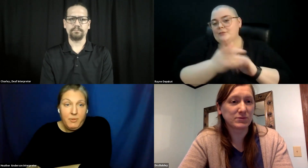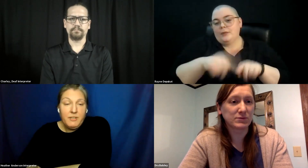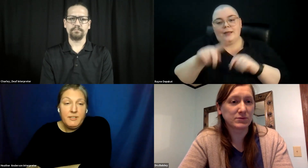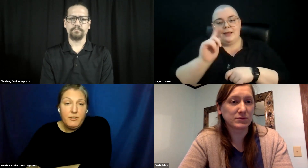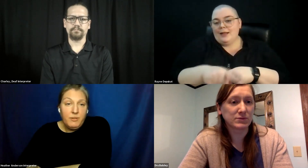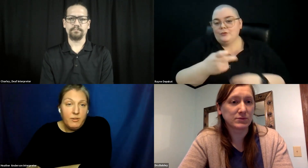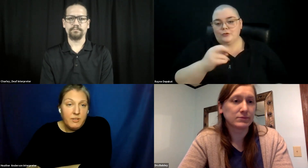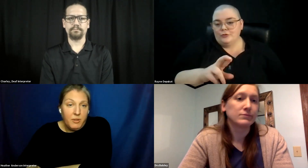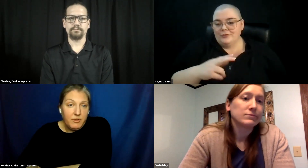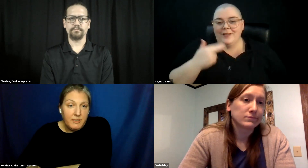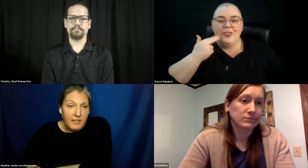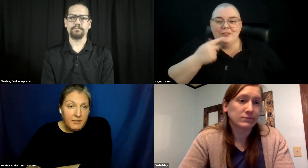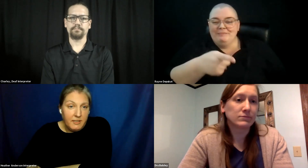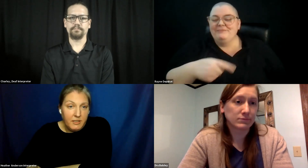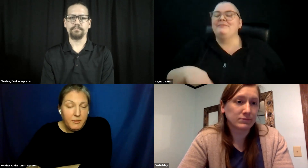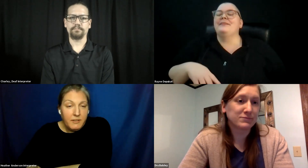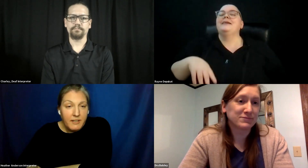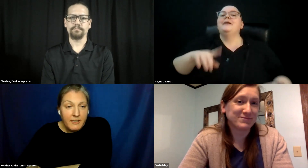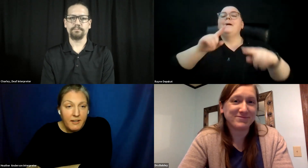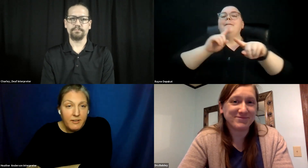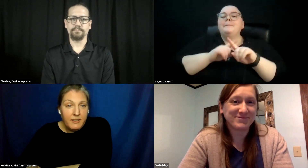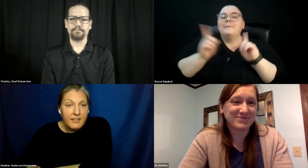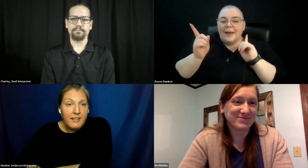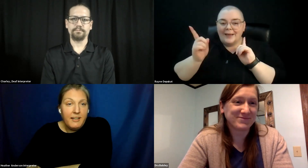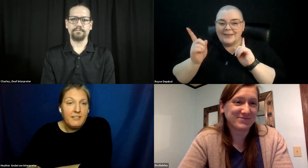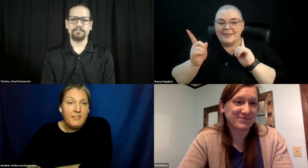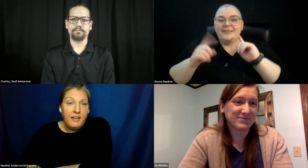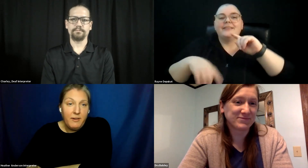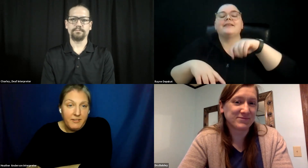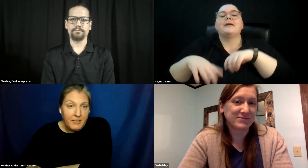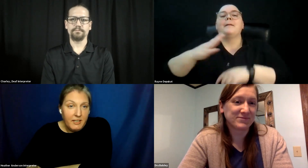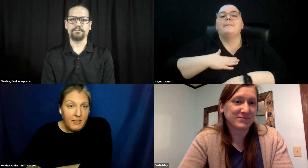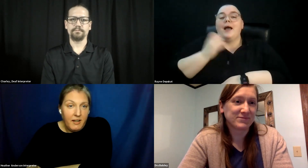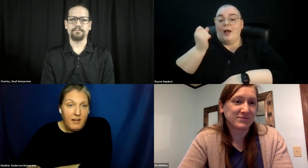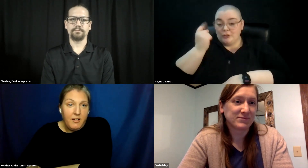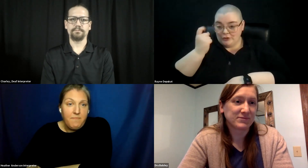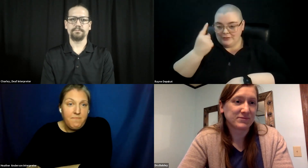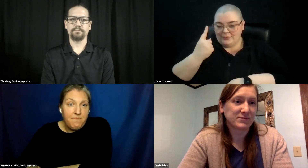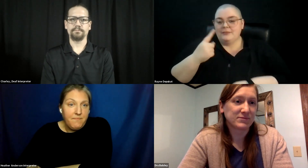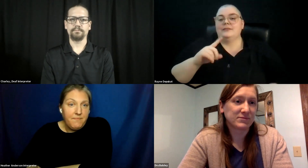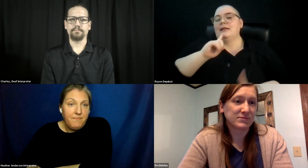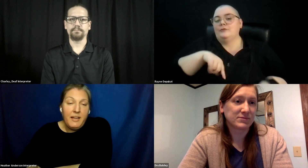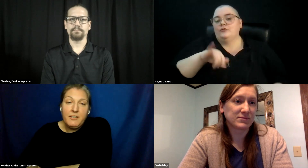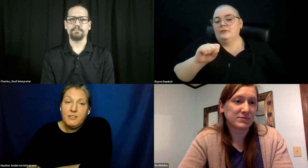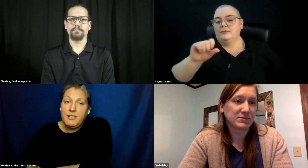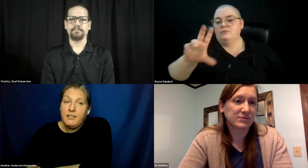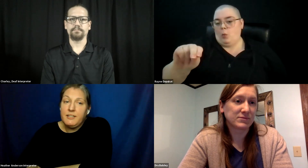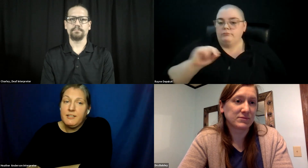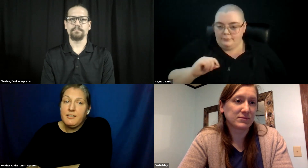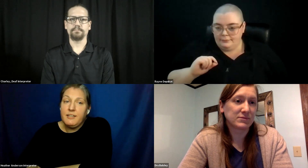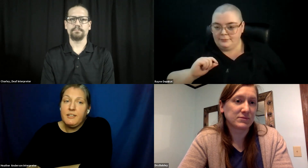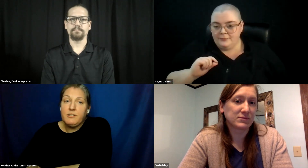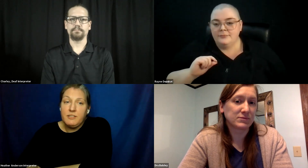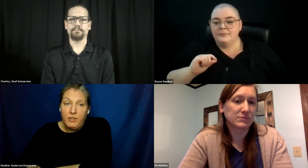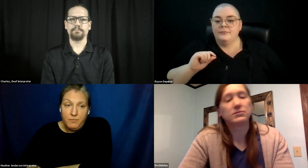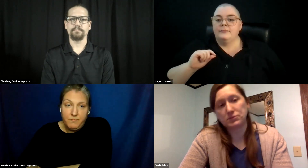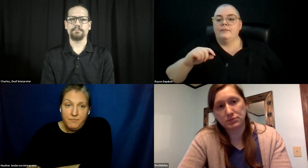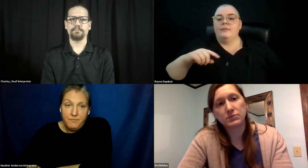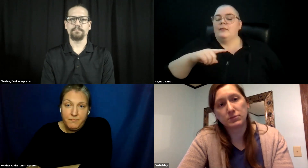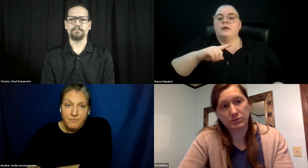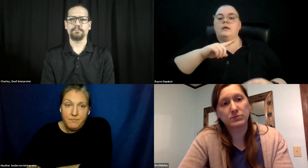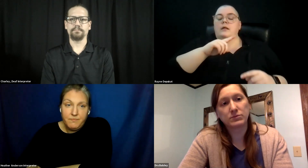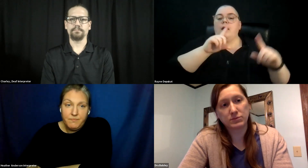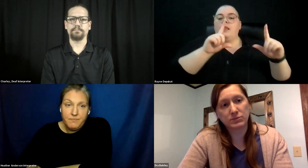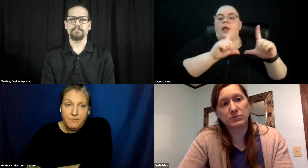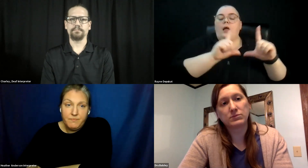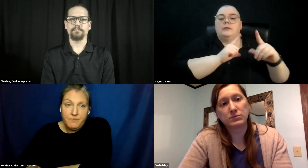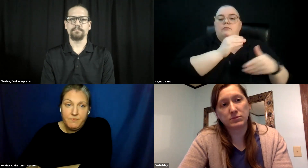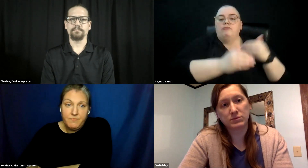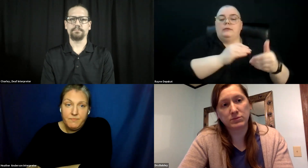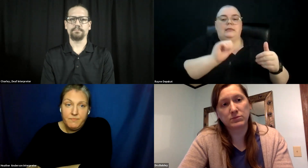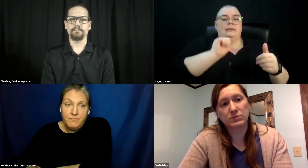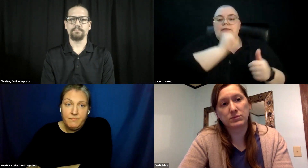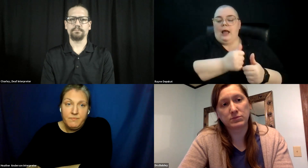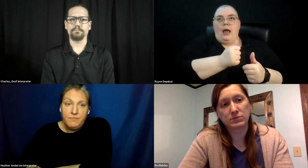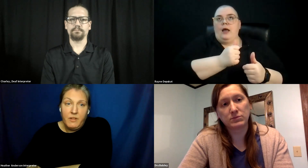person who knows the most it's actually interesting right now and cannot answer. However, my understanding, the answer is no.